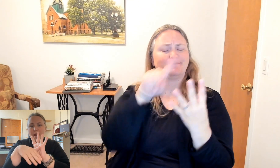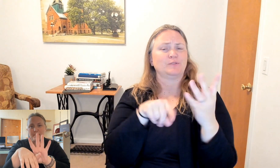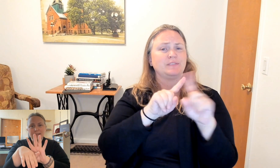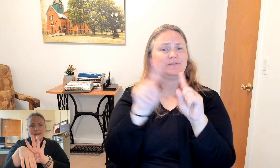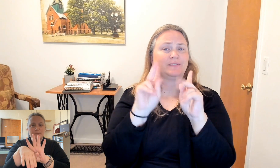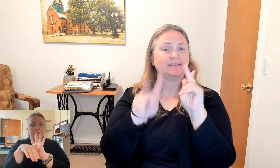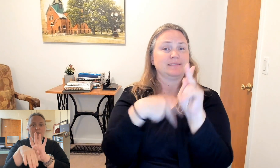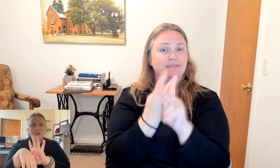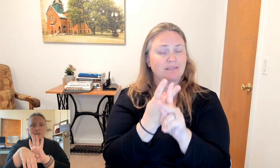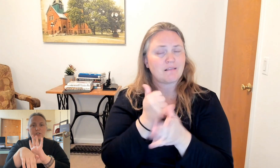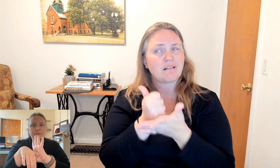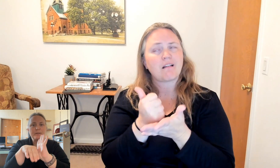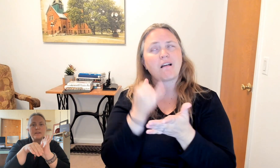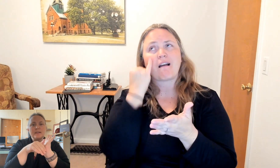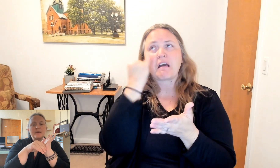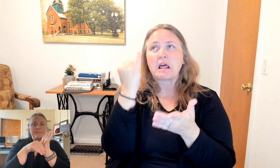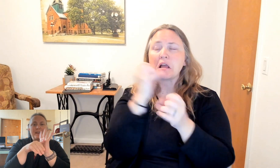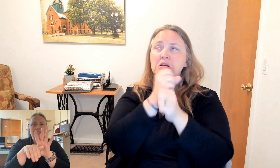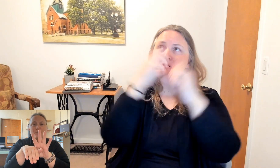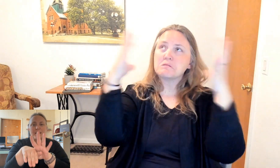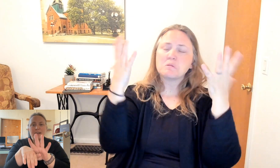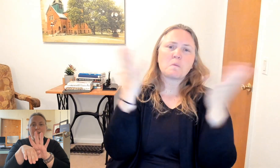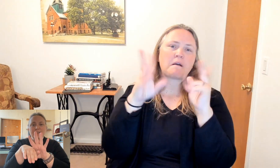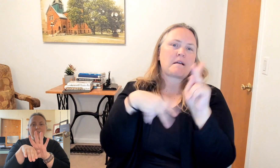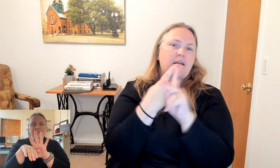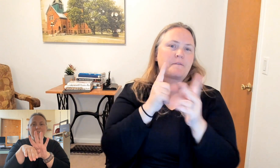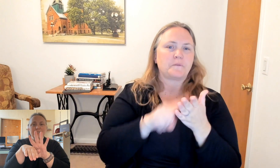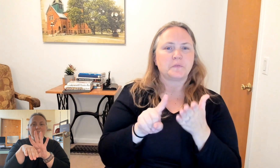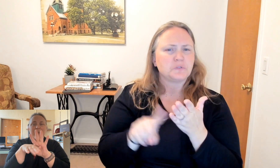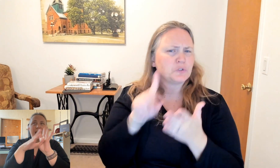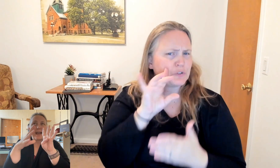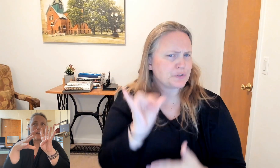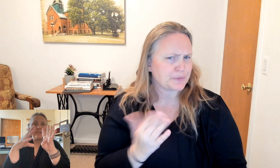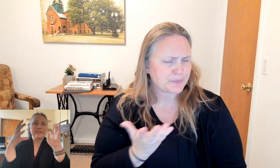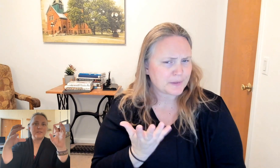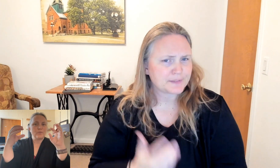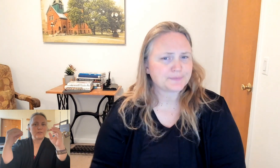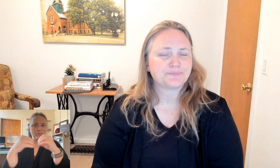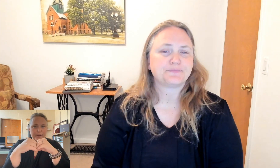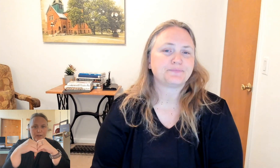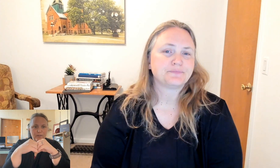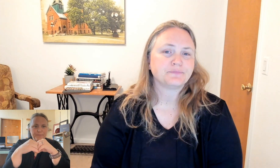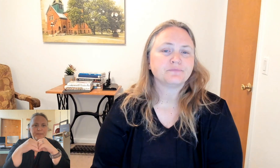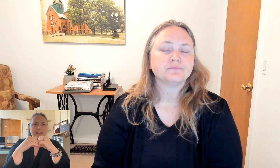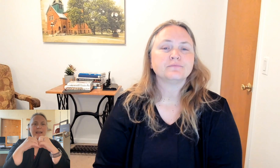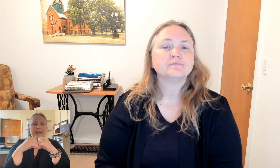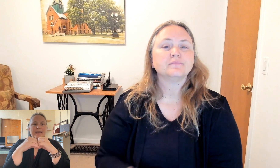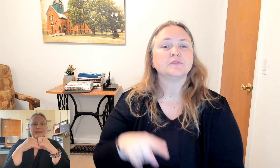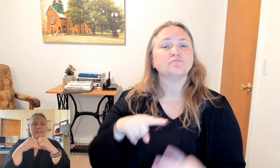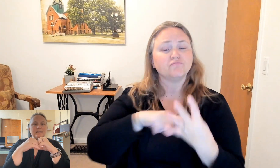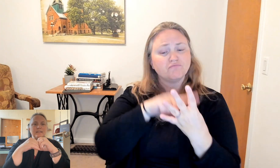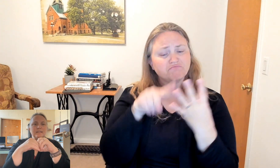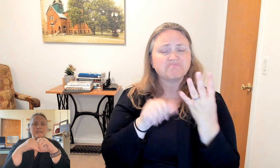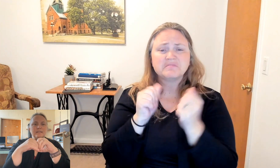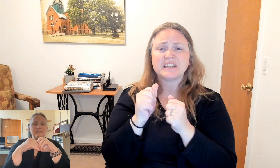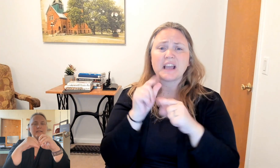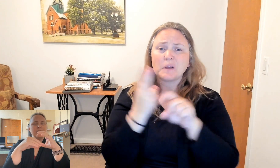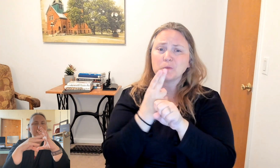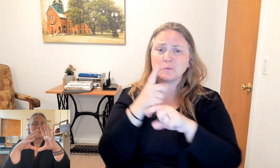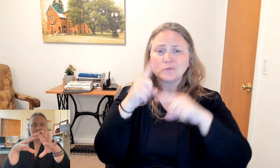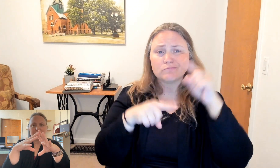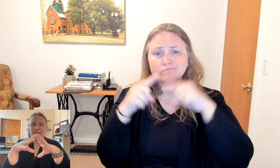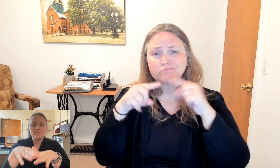primary types of scholarship that you can have in your career and again, each